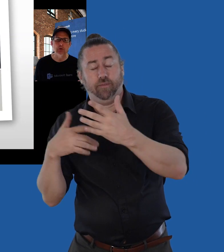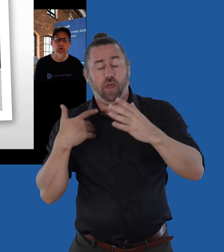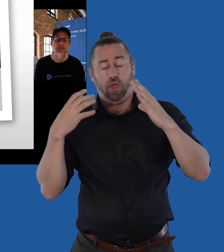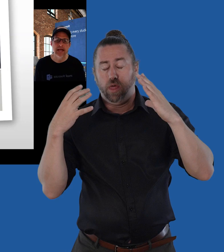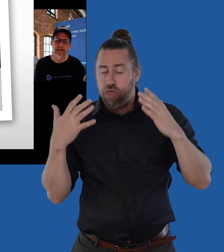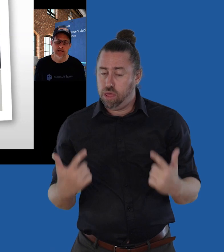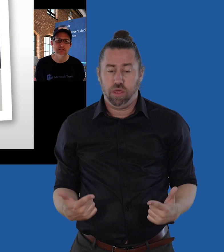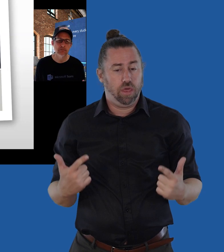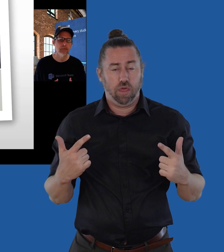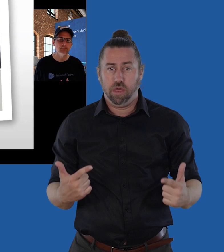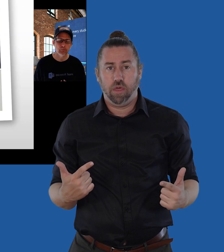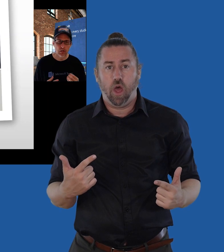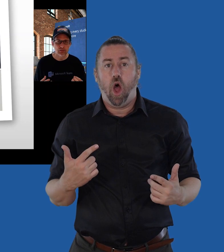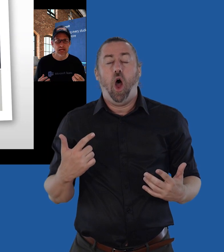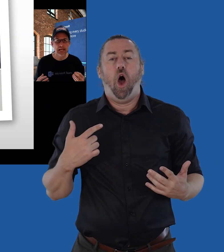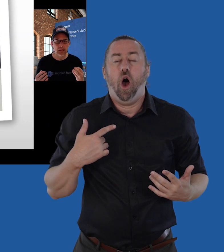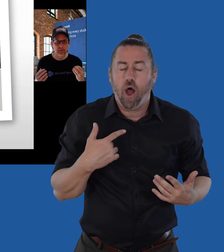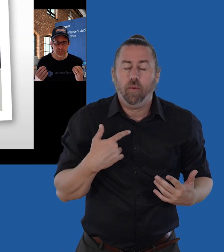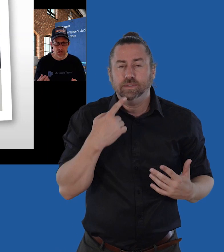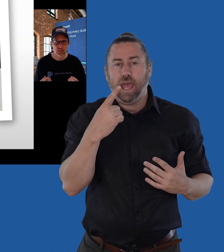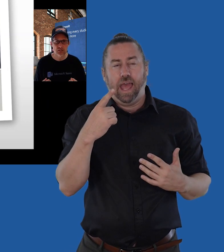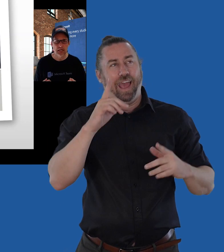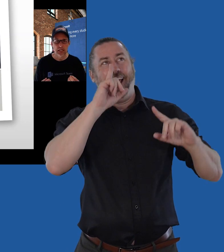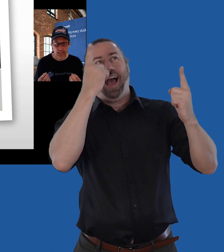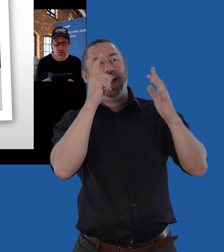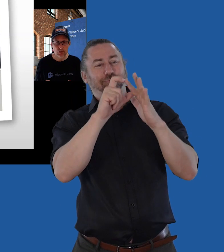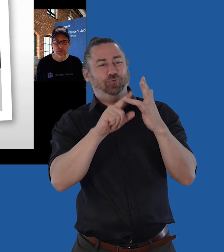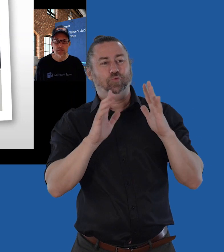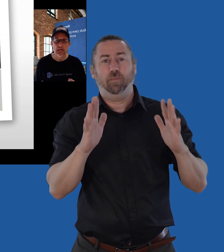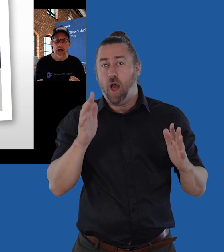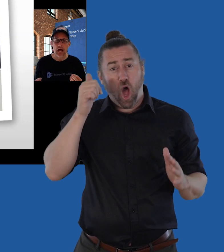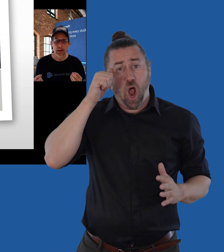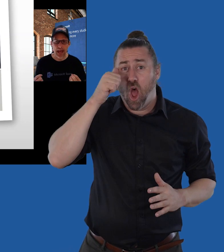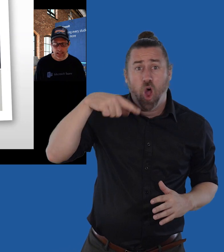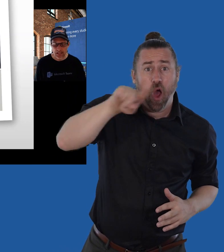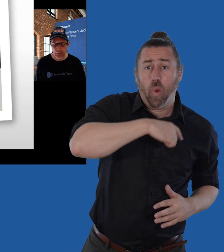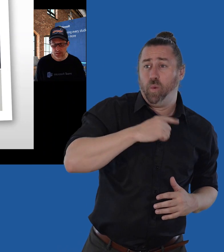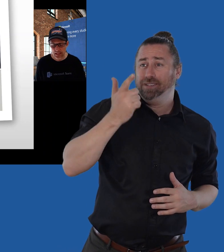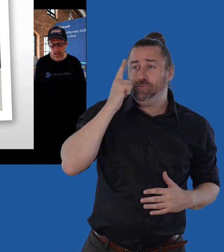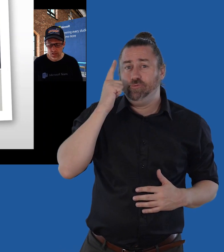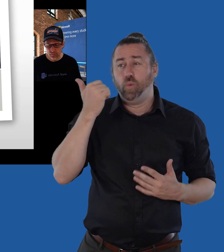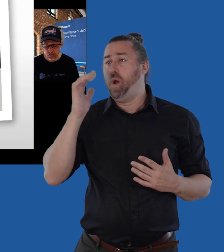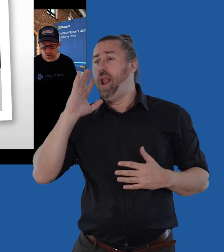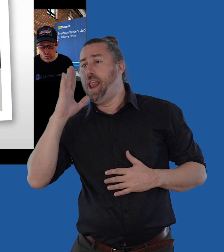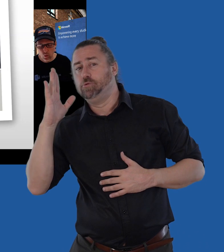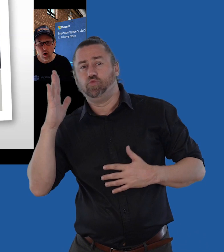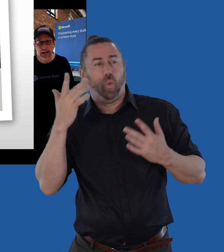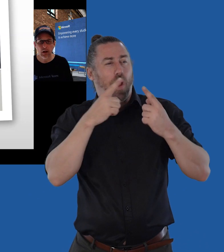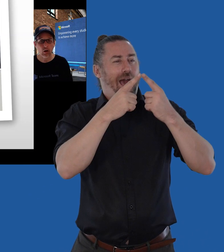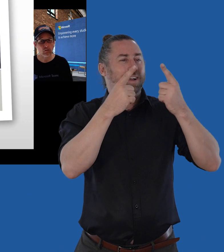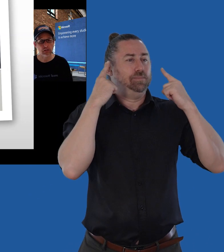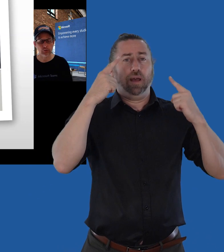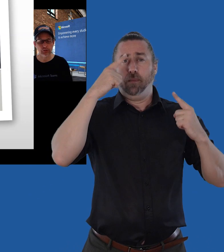I'm not saying it doesn't matter, but I'm saying teachers, lecturers, academics, can actually feel quite overloaded.